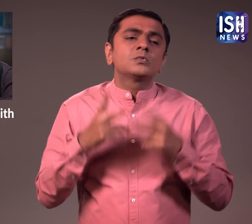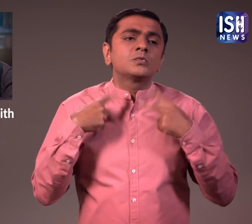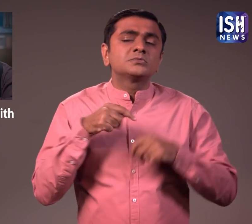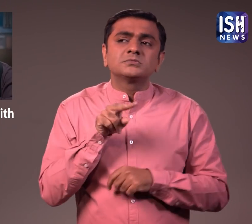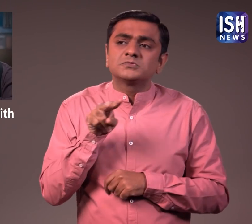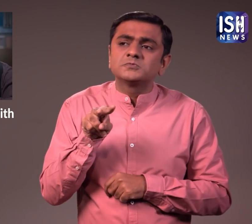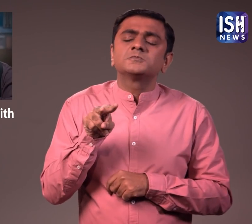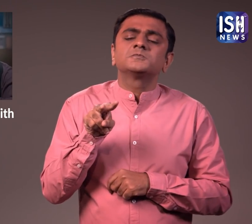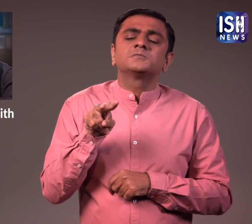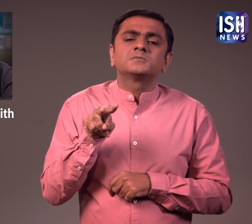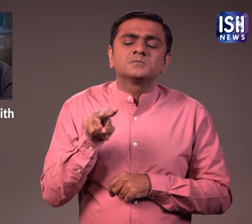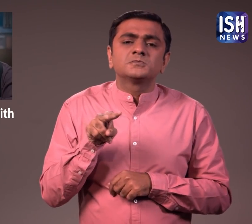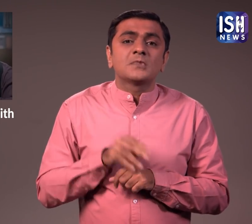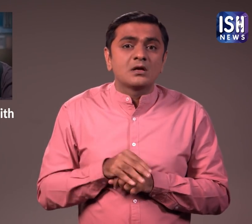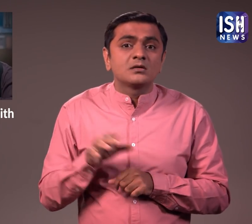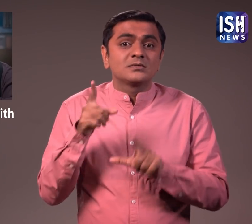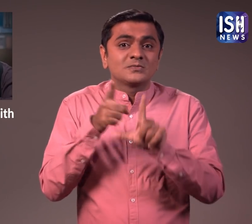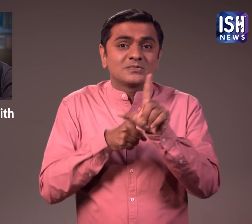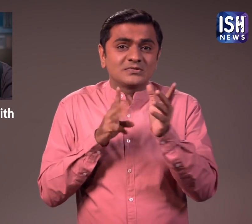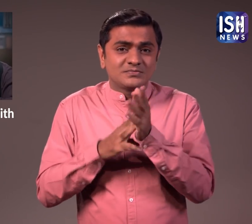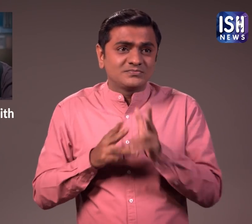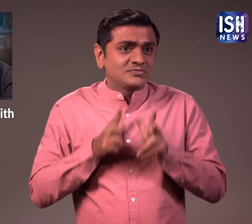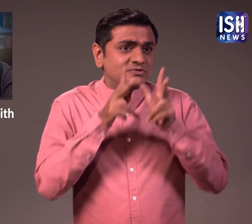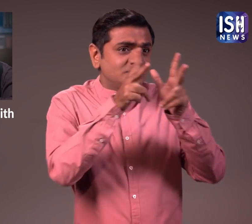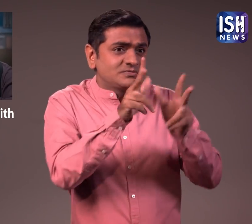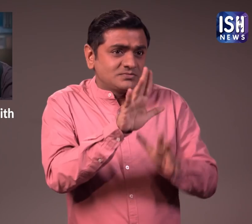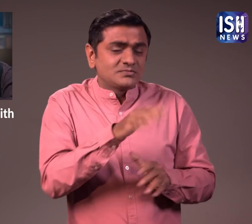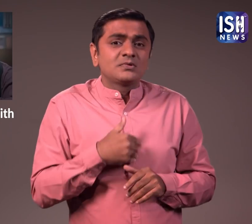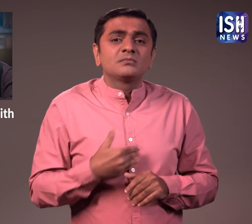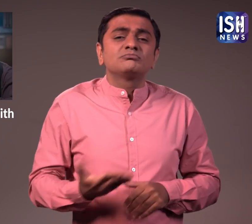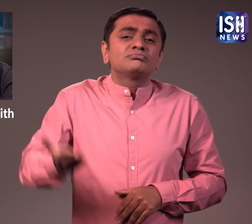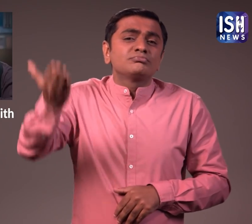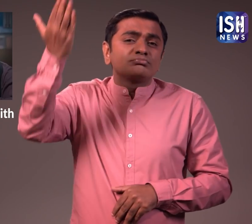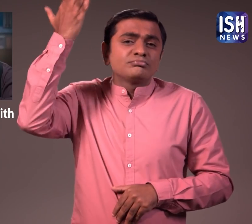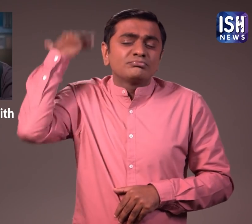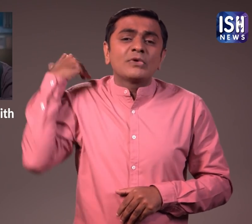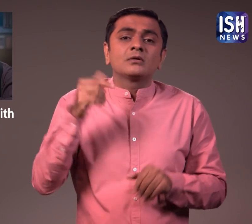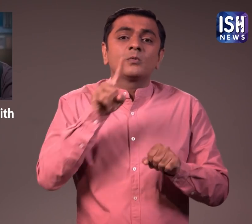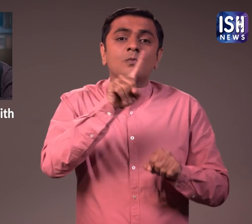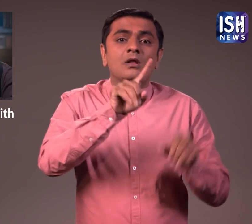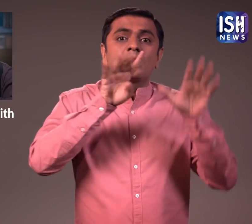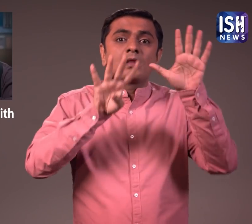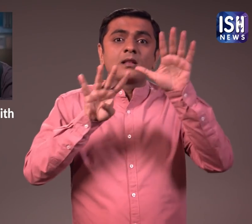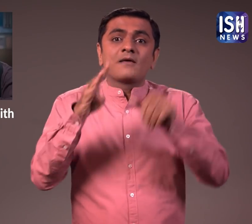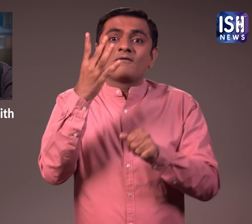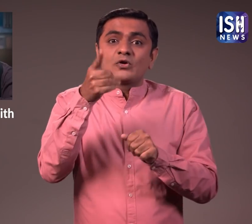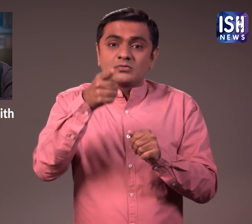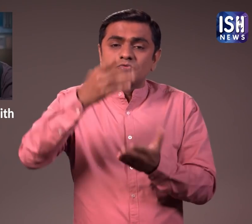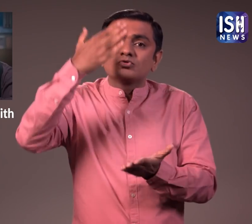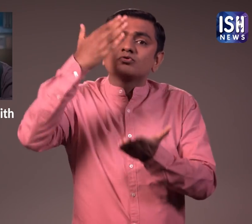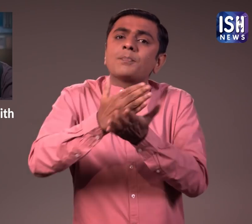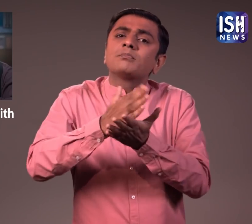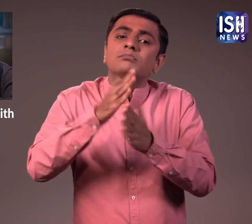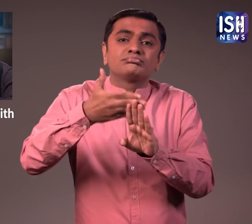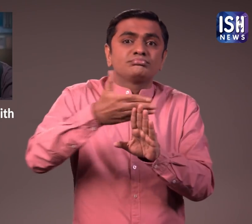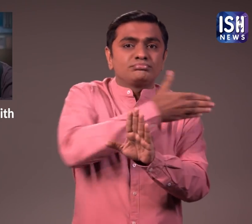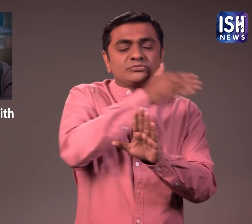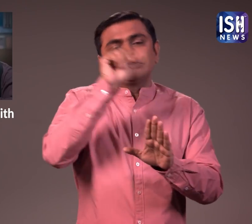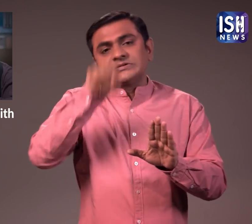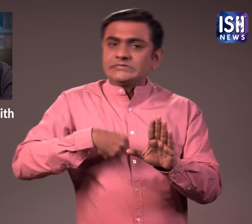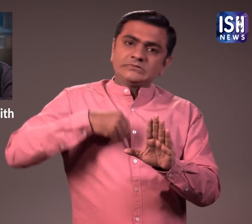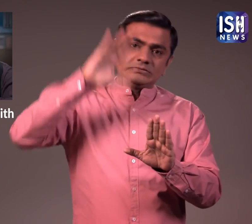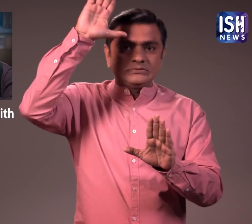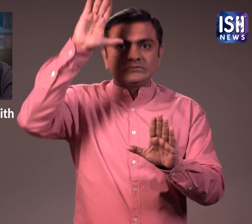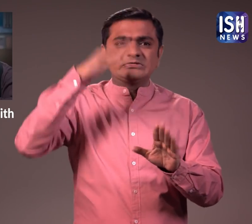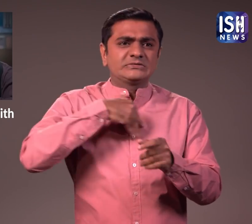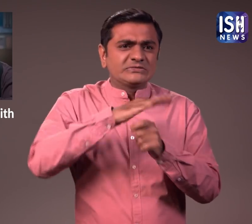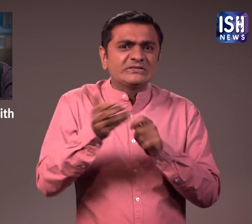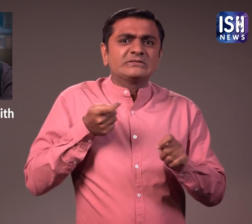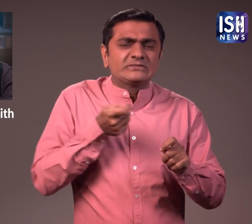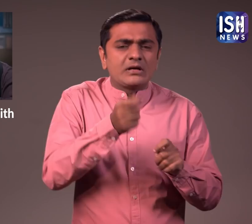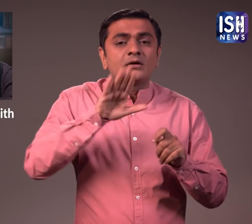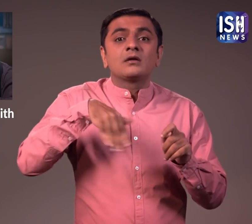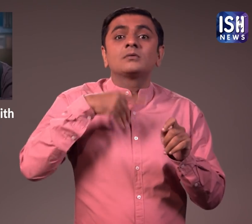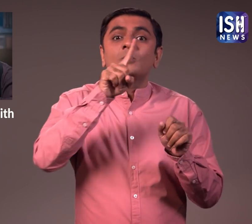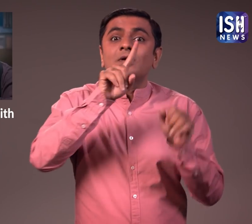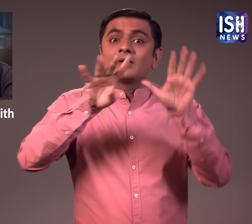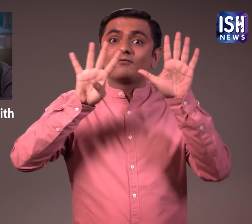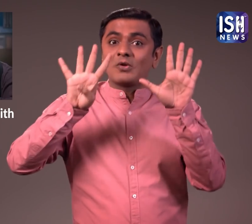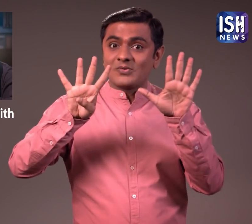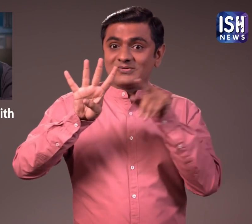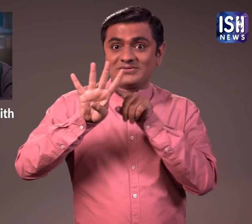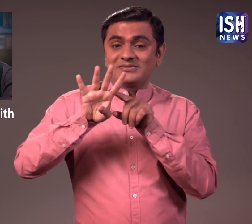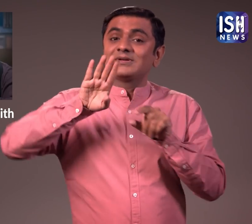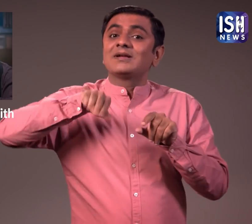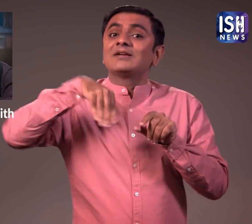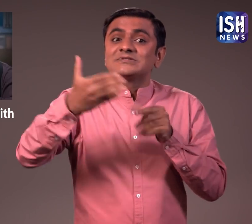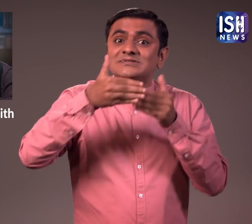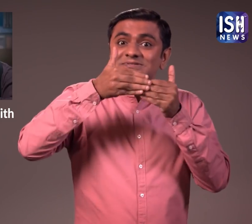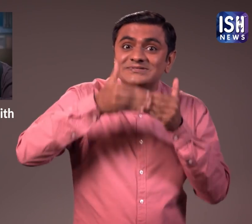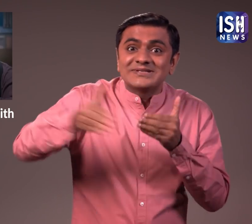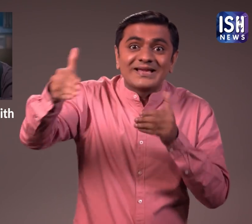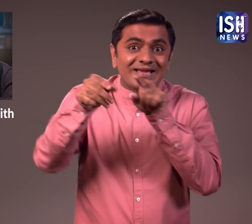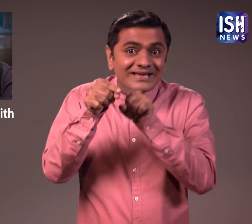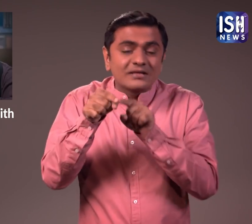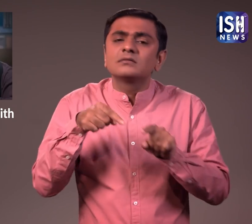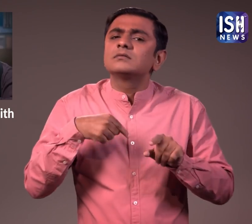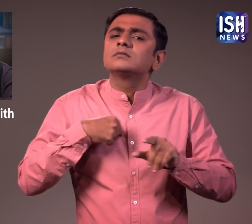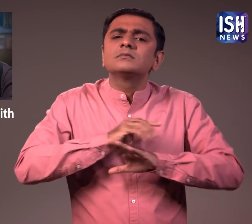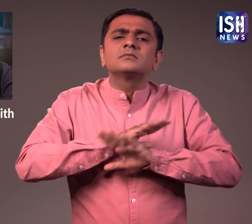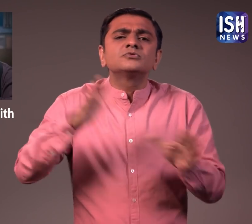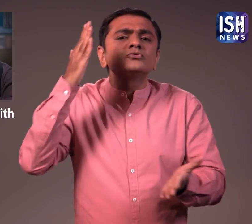He said that since 1994 he stopped using guns and killing people.